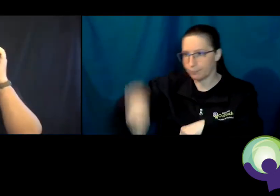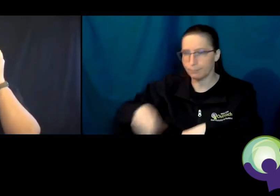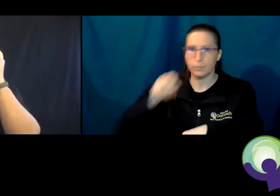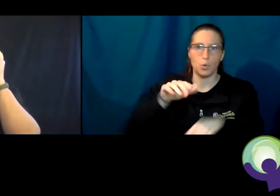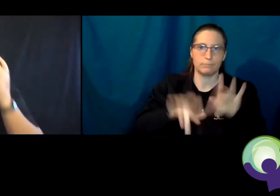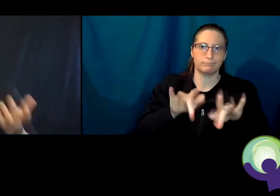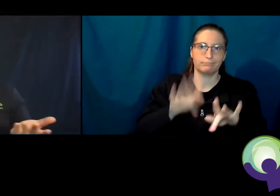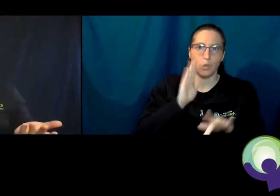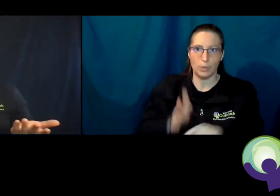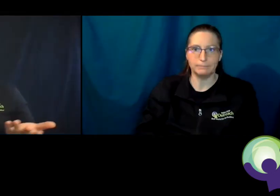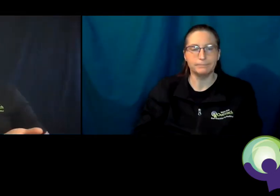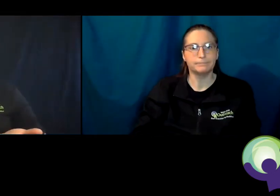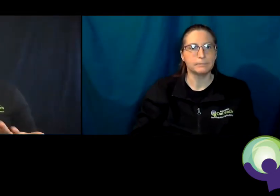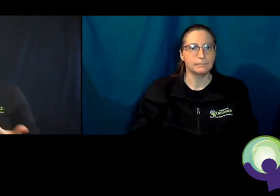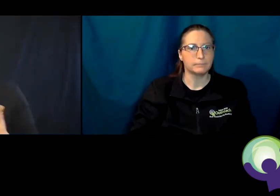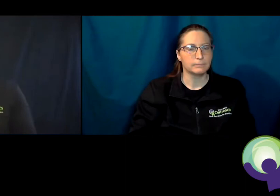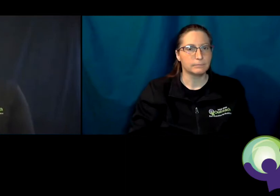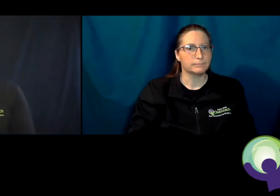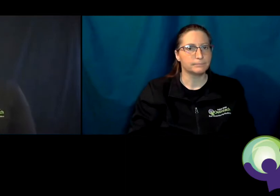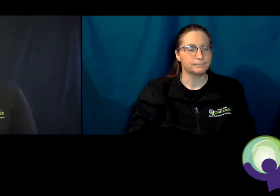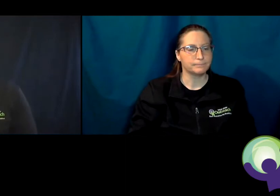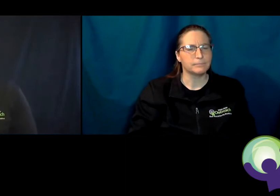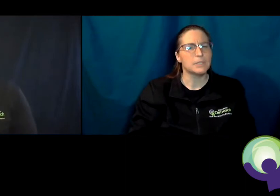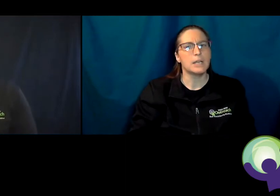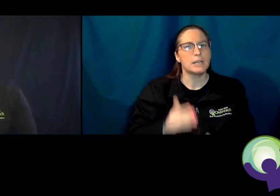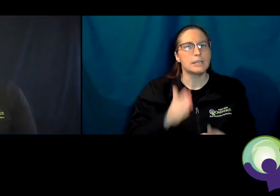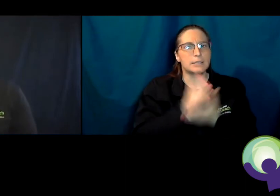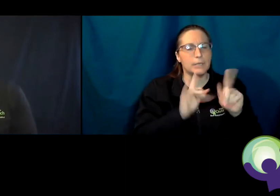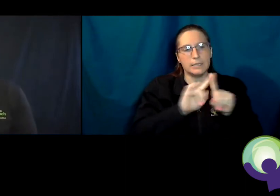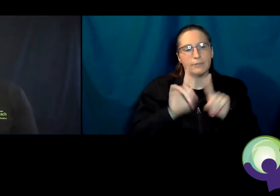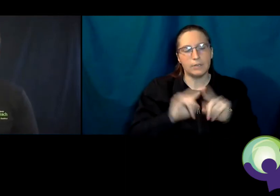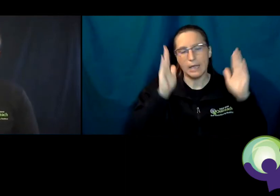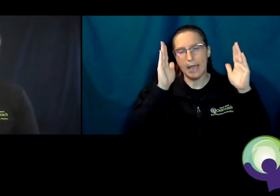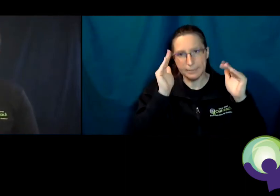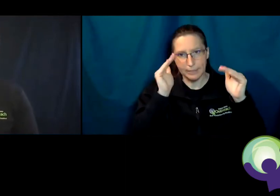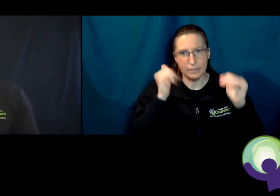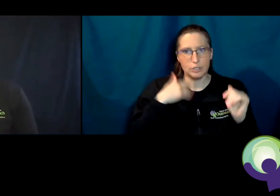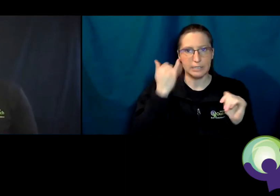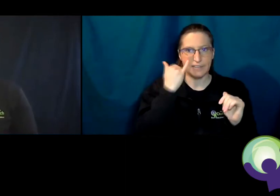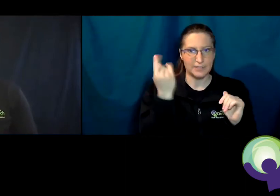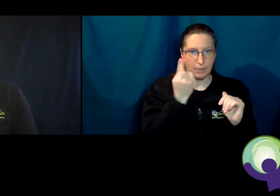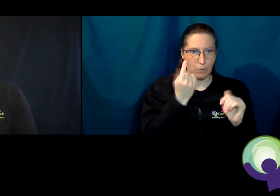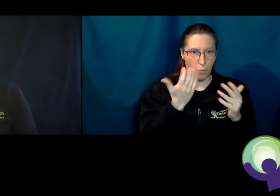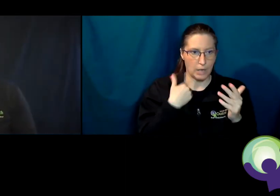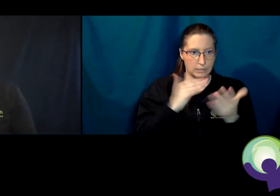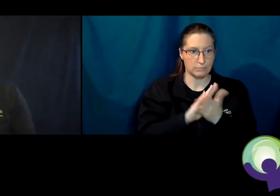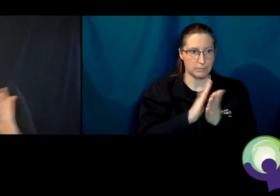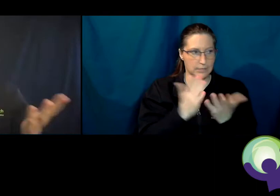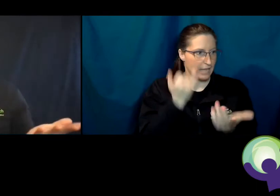Keith: What are some of the expectations if someone became sick? So if they're working